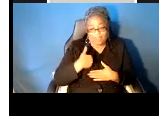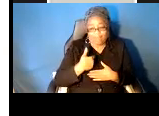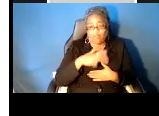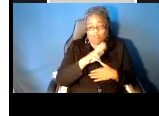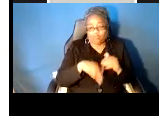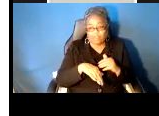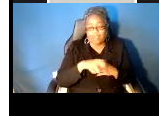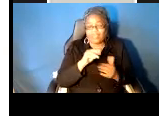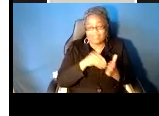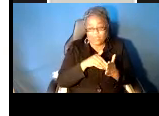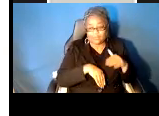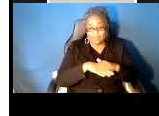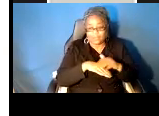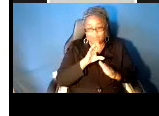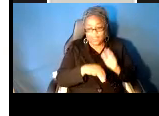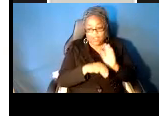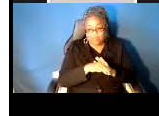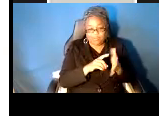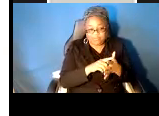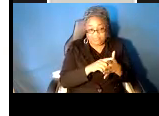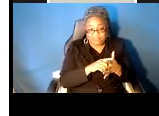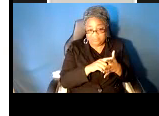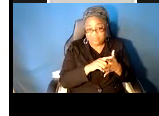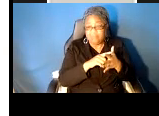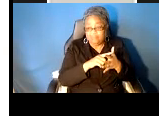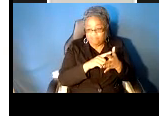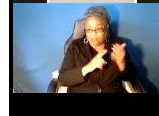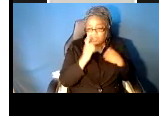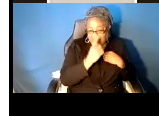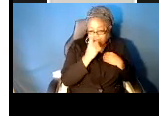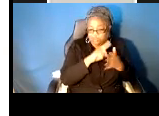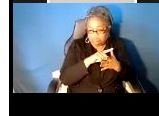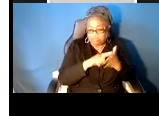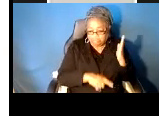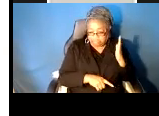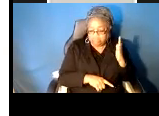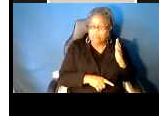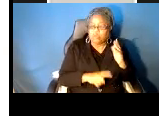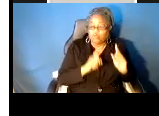and again, please consider numbering your responses, please answer the following four questions.